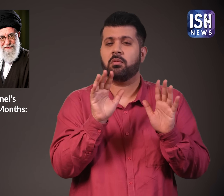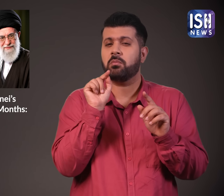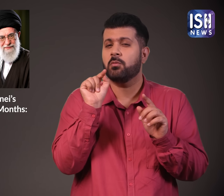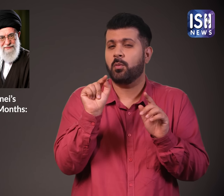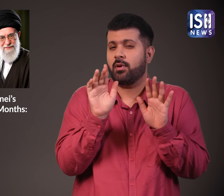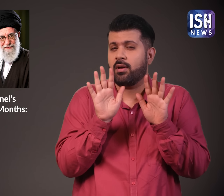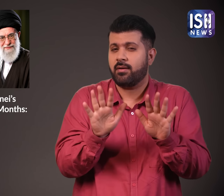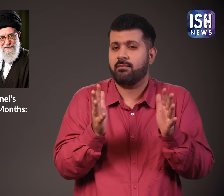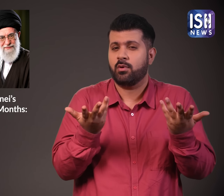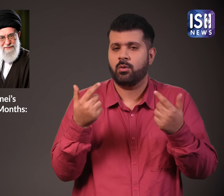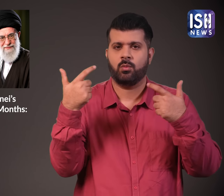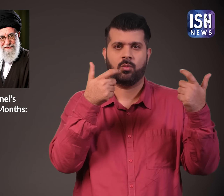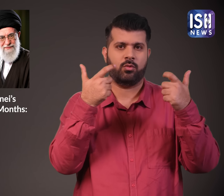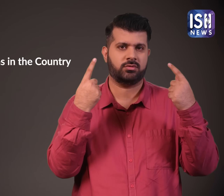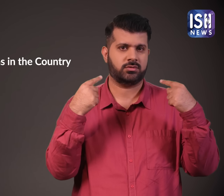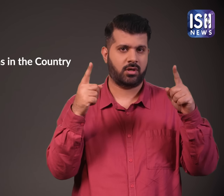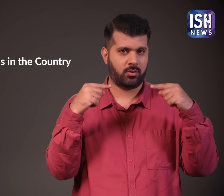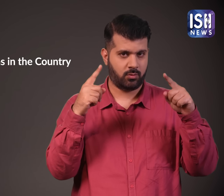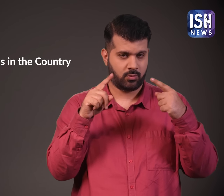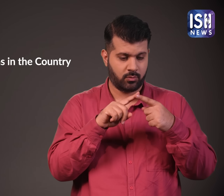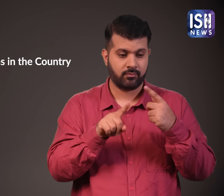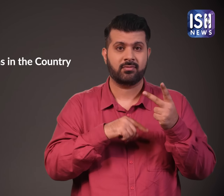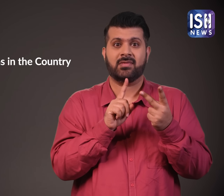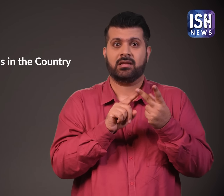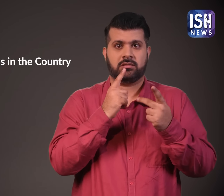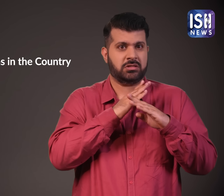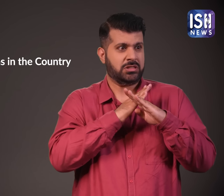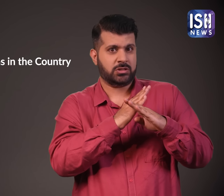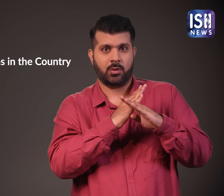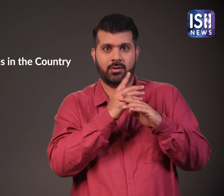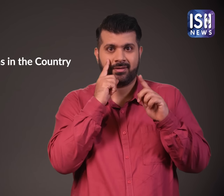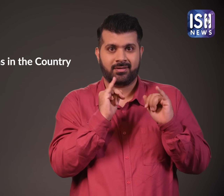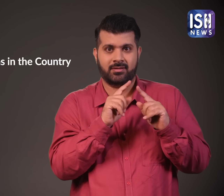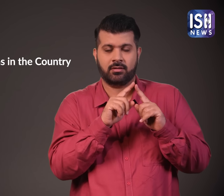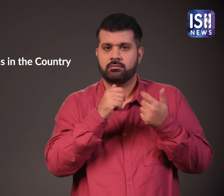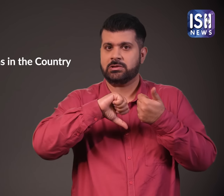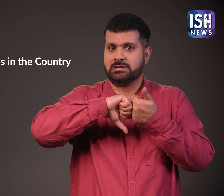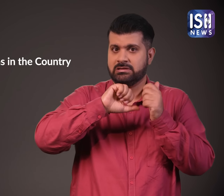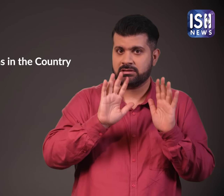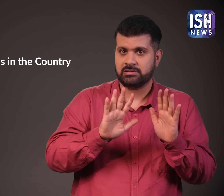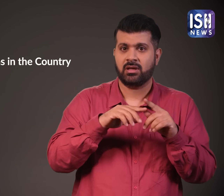This was due to: 1. The ongoing war 2. Security risks